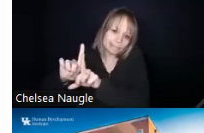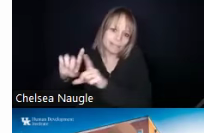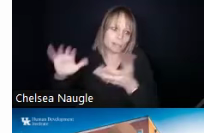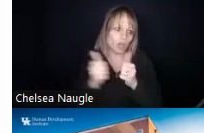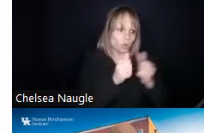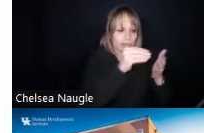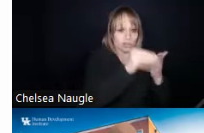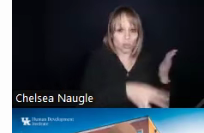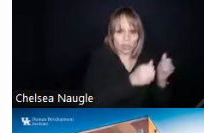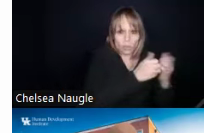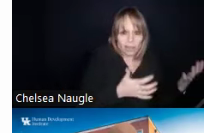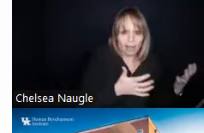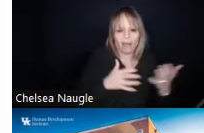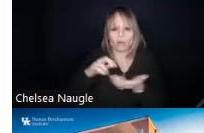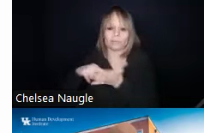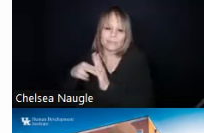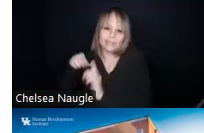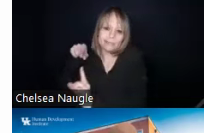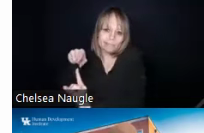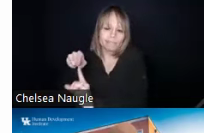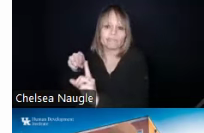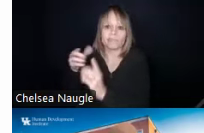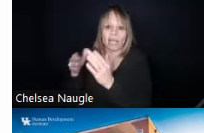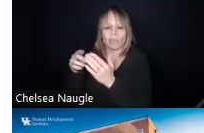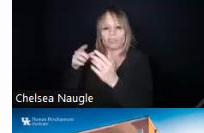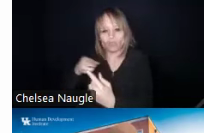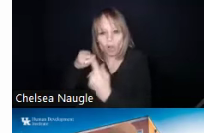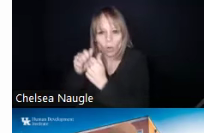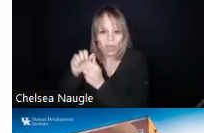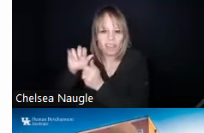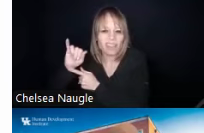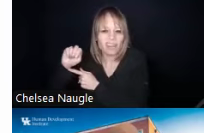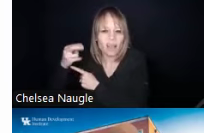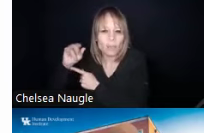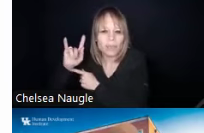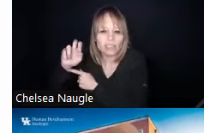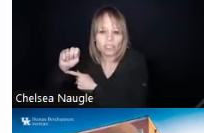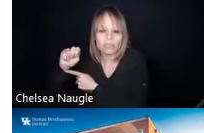know some problems with inhibition that somebody who doesn't stand out as needing to see the special education